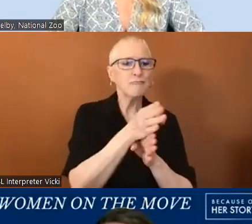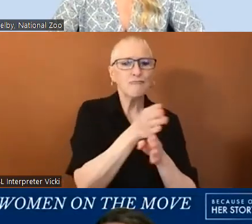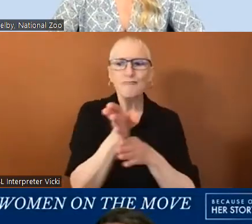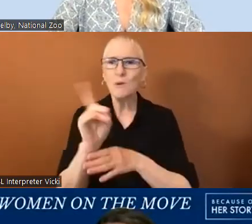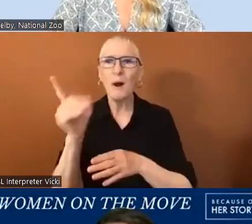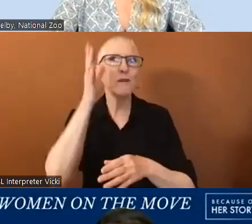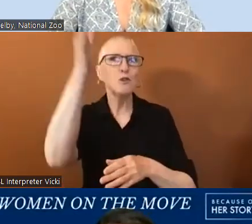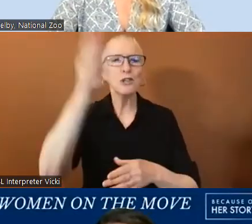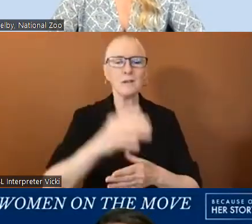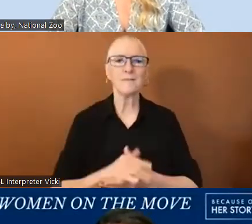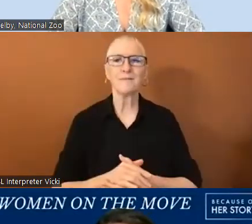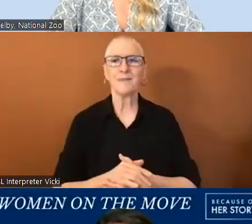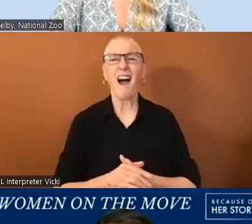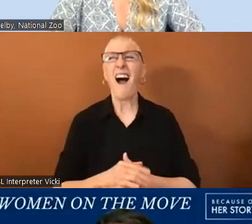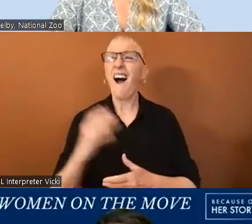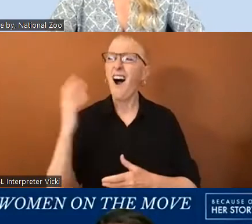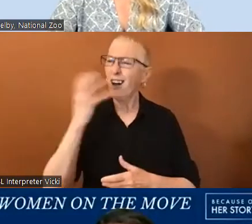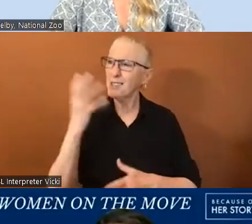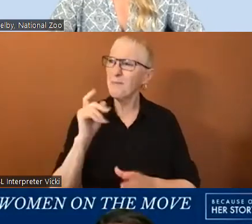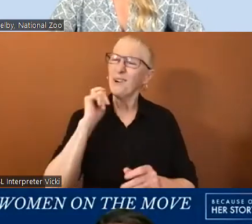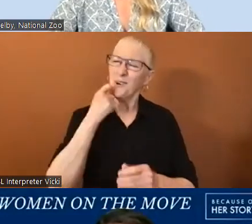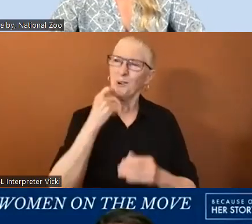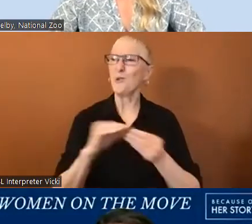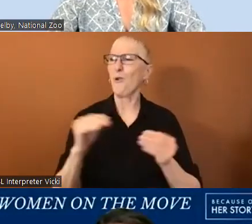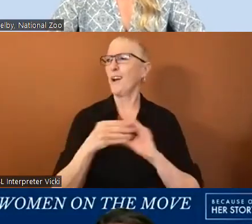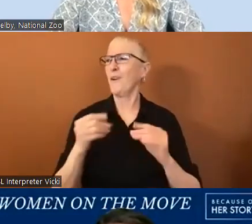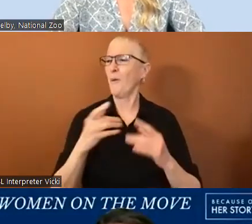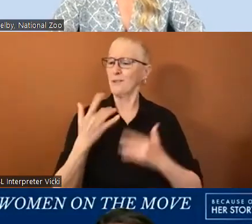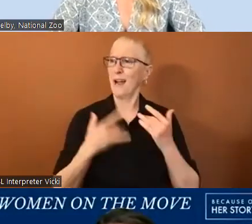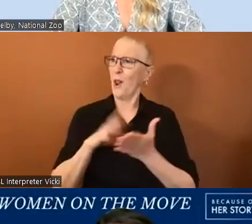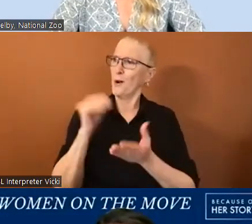Shelby: That's awesome. That's such a cool story, and I'm so excited to learn more about your career now.